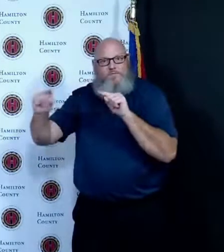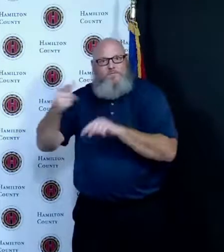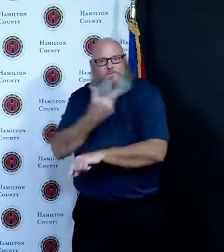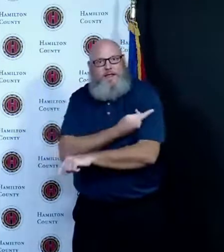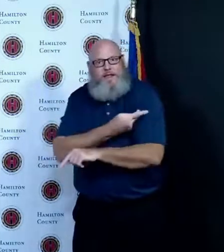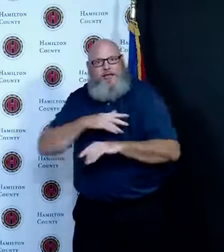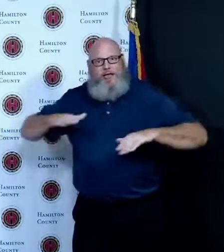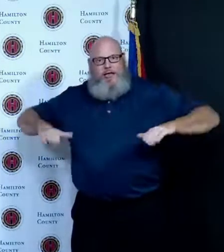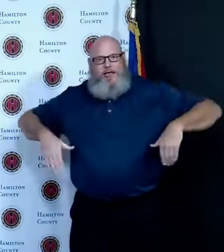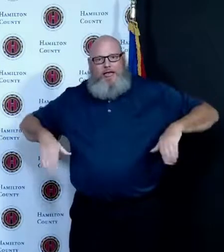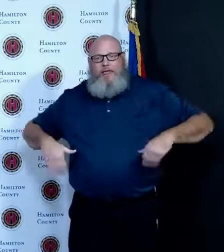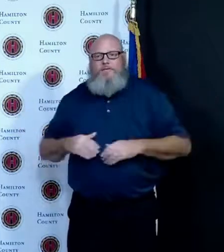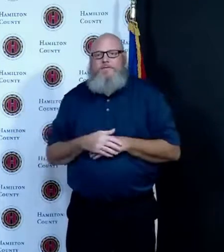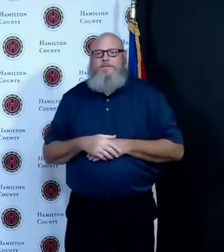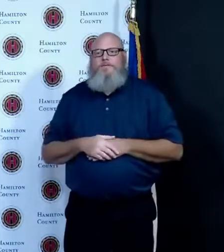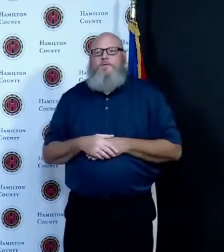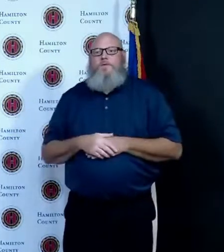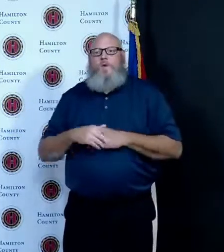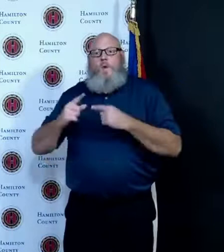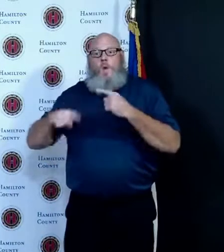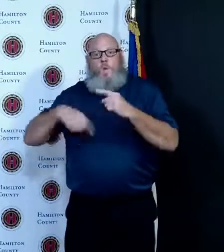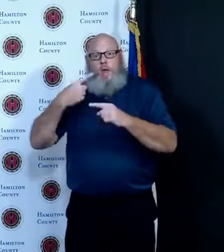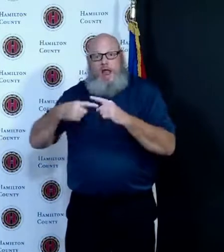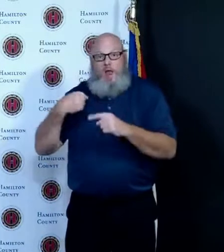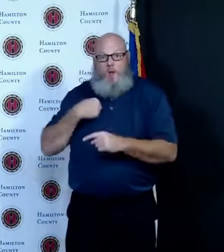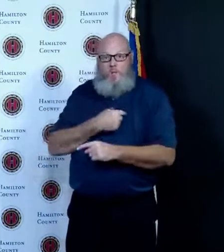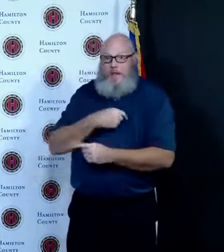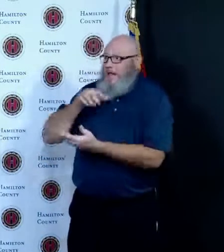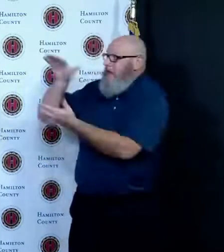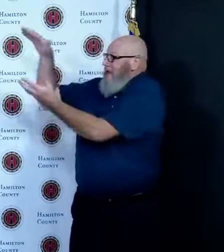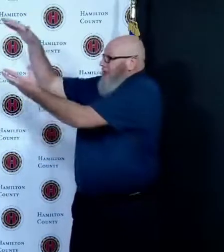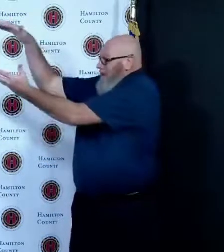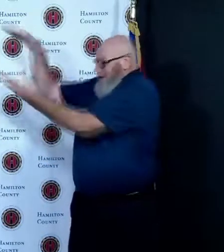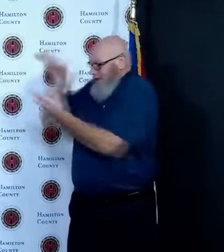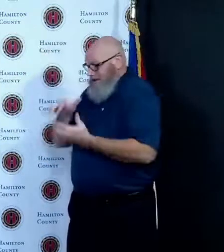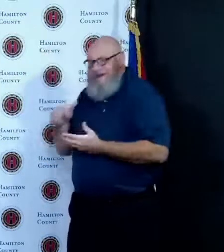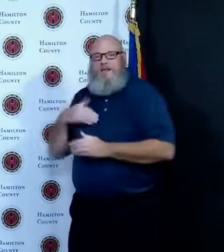doses that we have so I just want to I'm getting a lot of questions about that and and I don't you